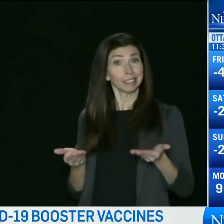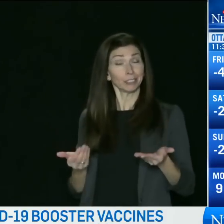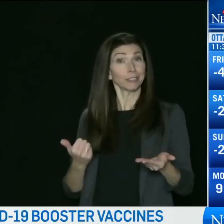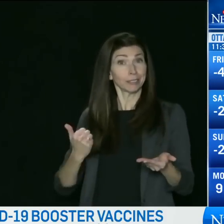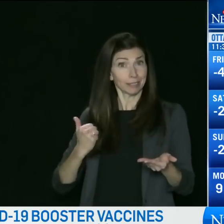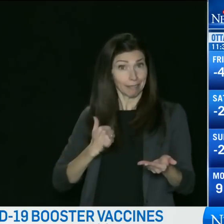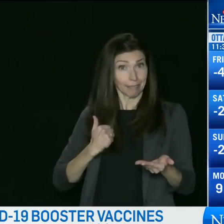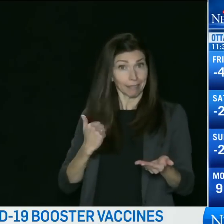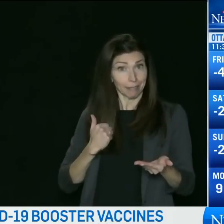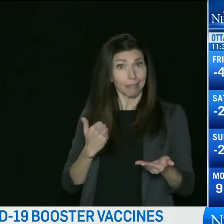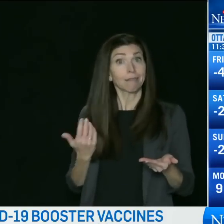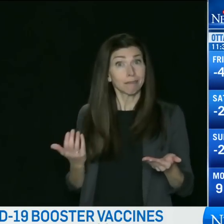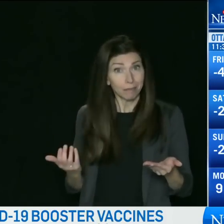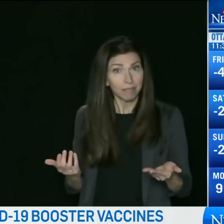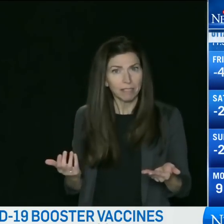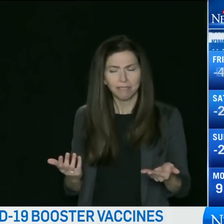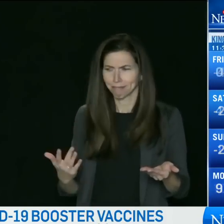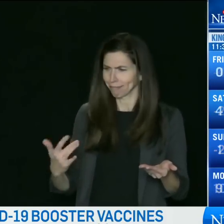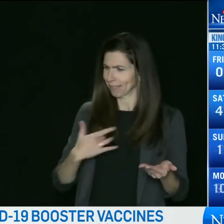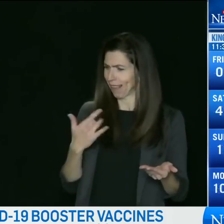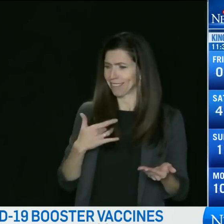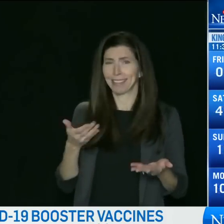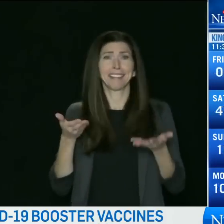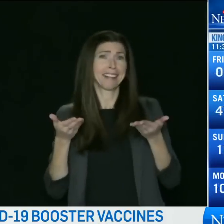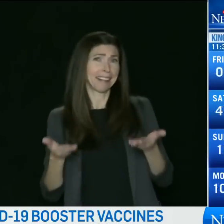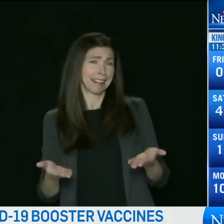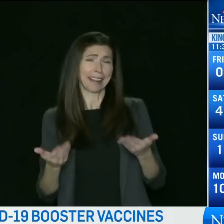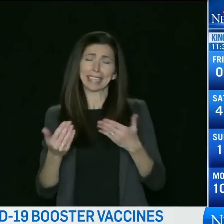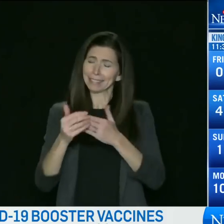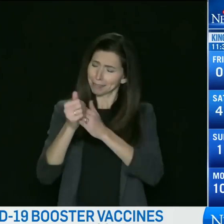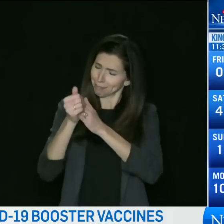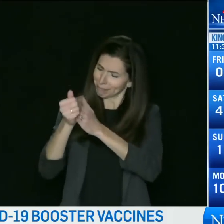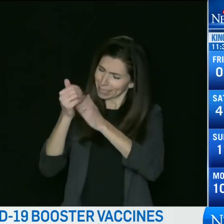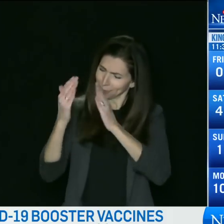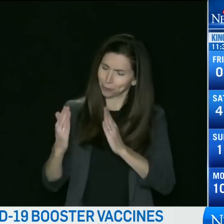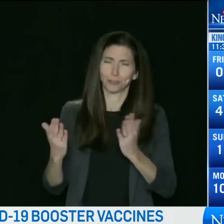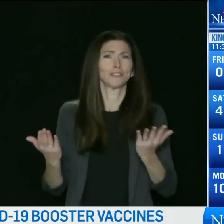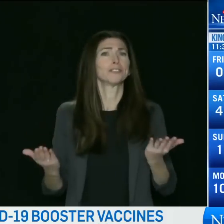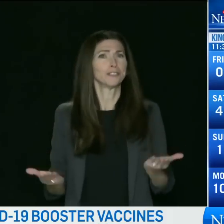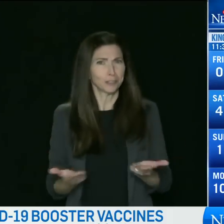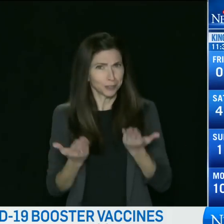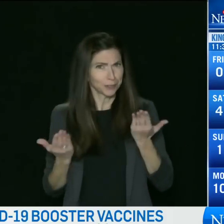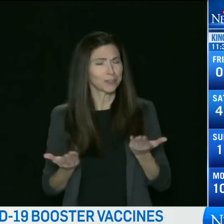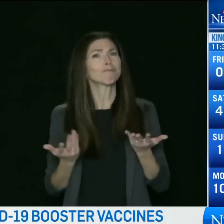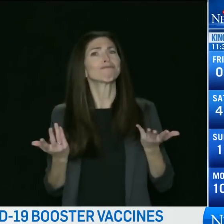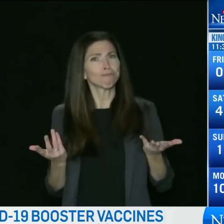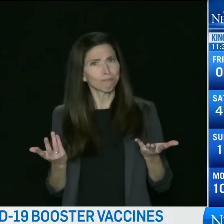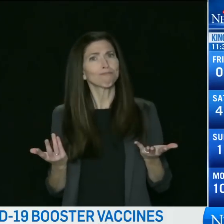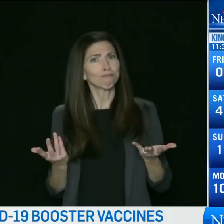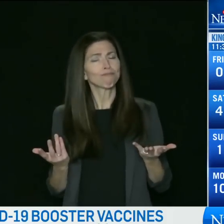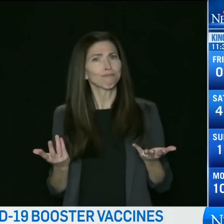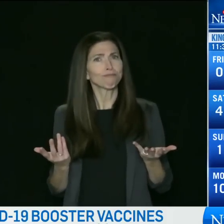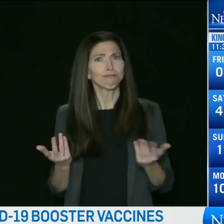MY ANSWER. CLEARLY OUR EXPERIENCE HERE IN